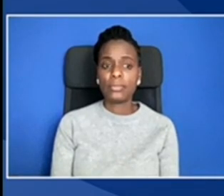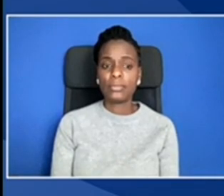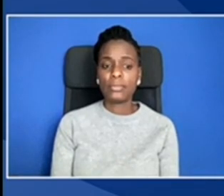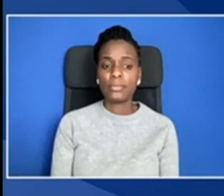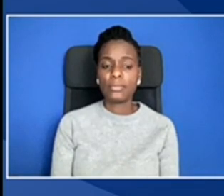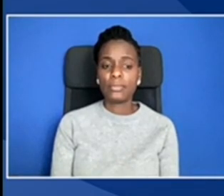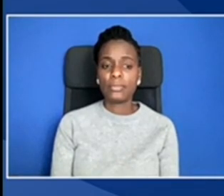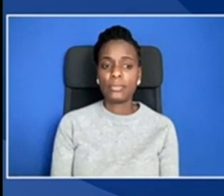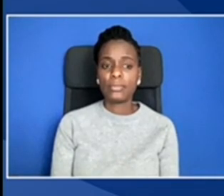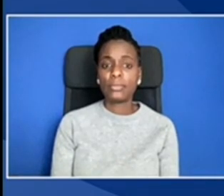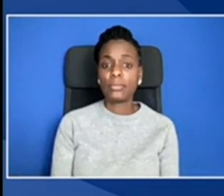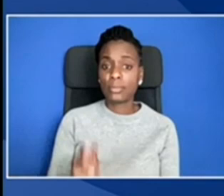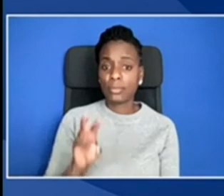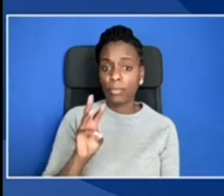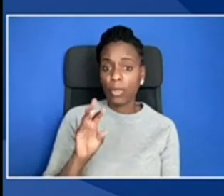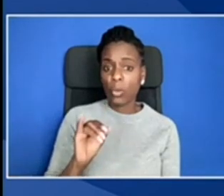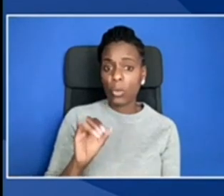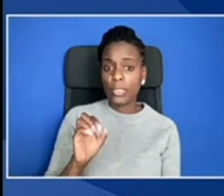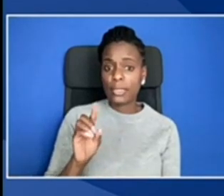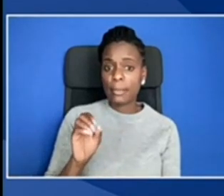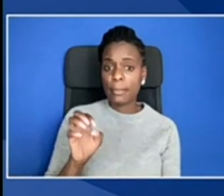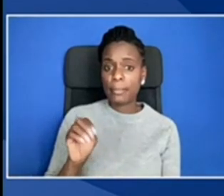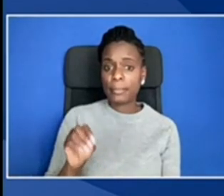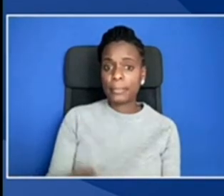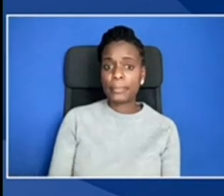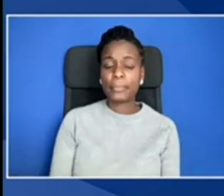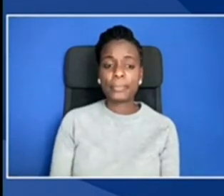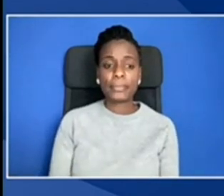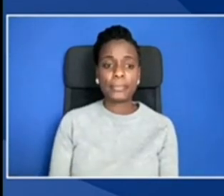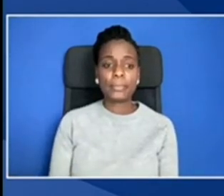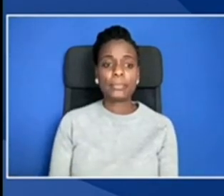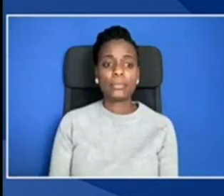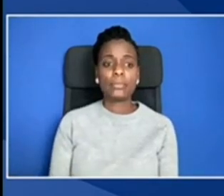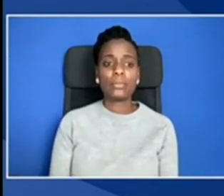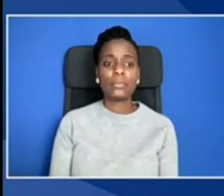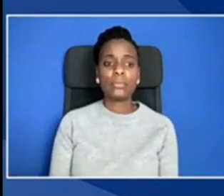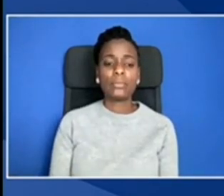Wisdom, please. For this question, right, to even talk